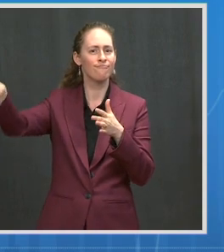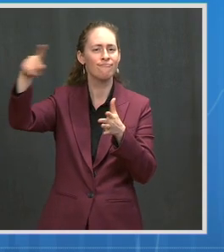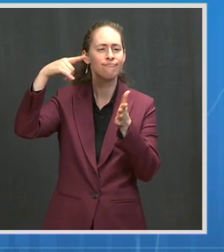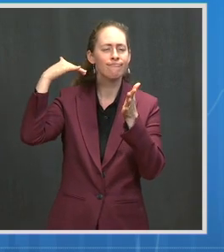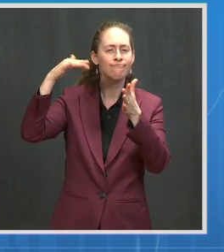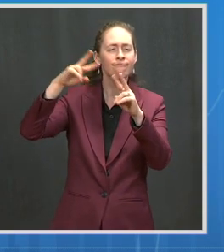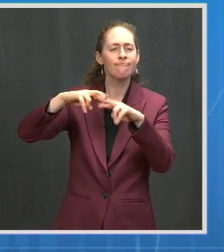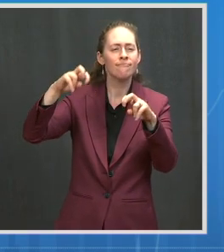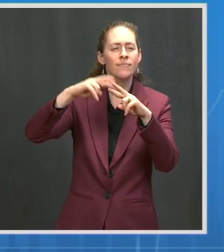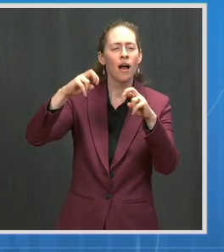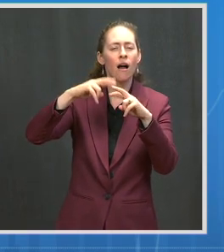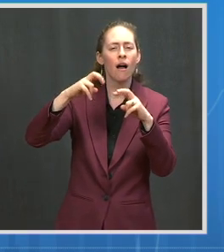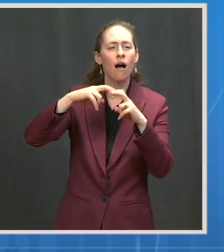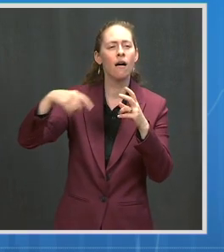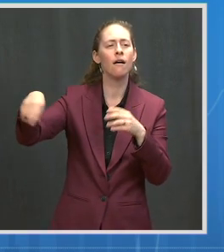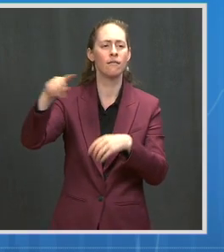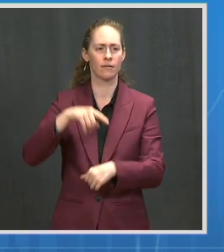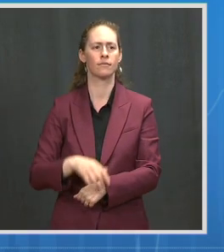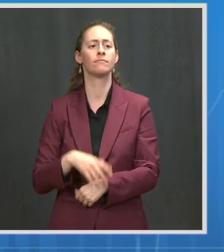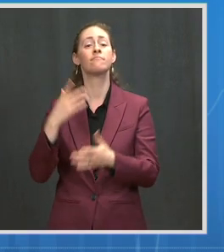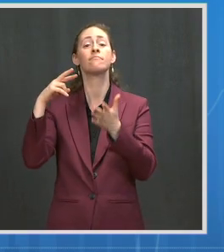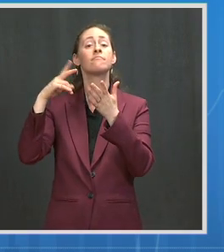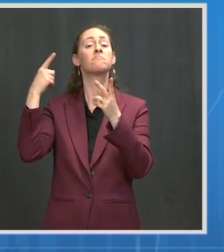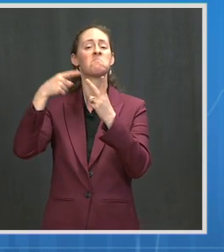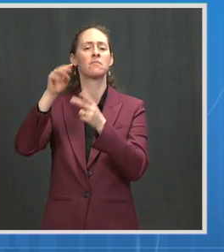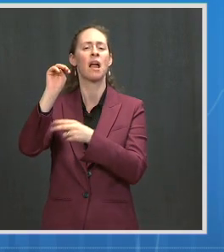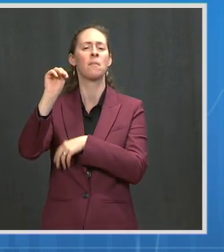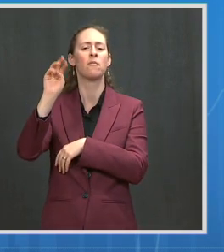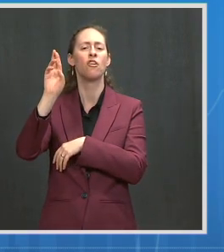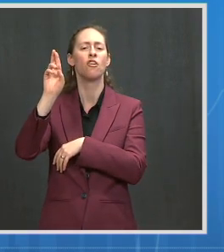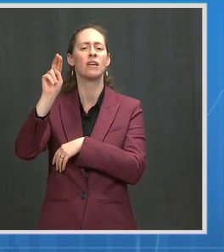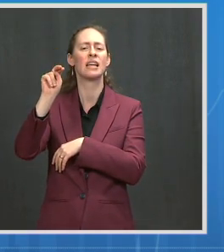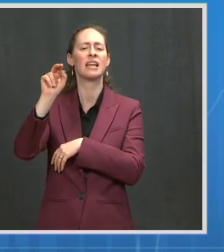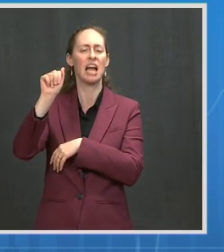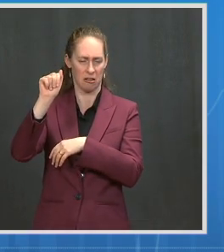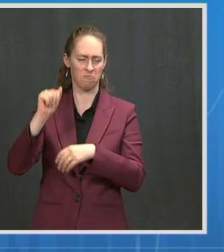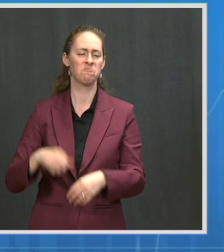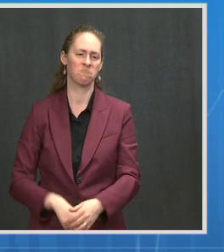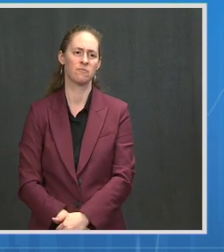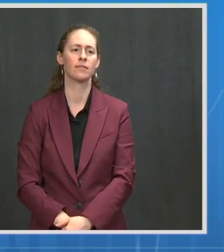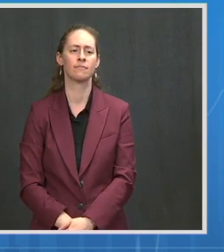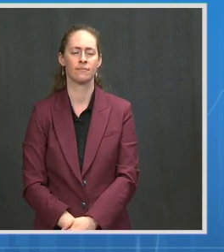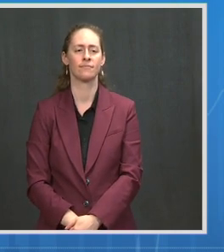including elderly individuals, maintained binding and functional antibodies,